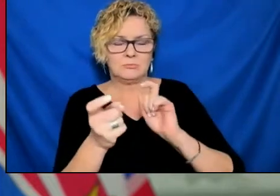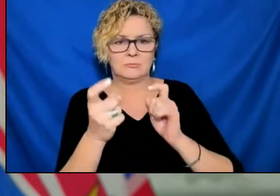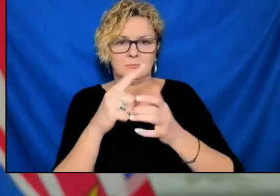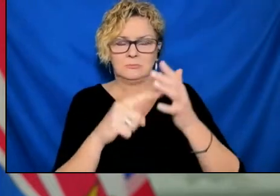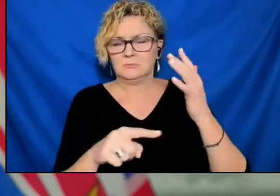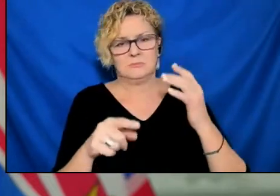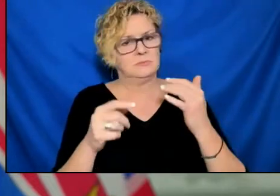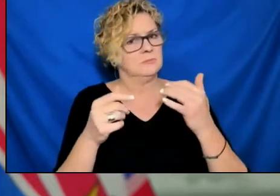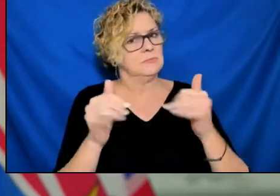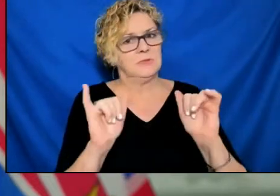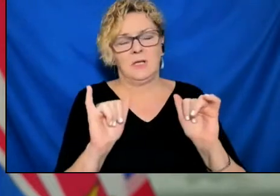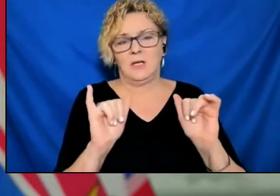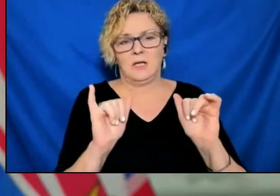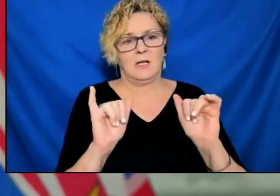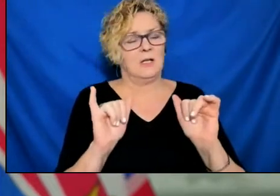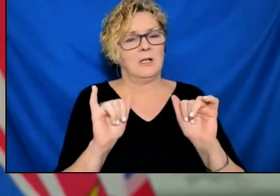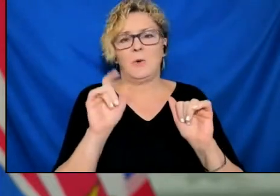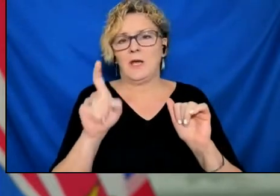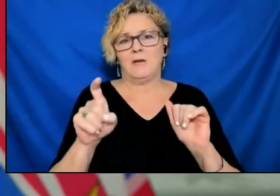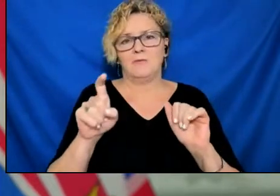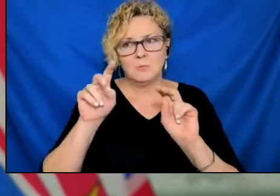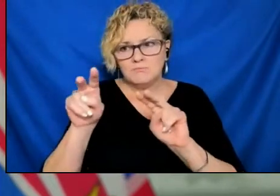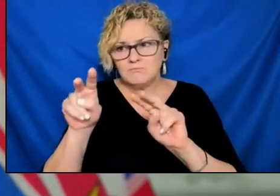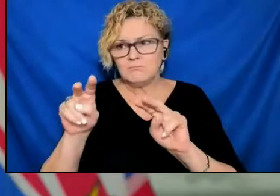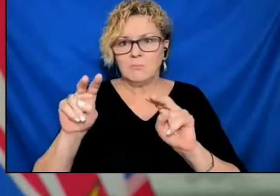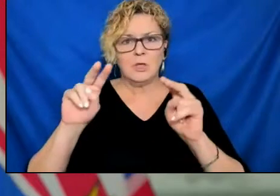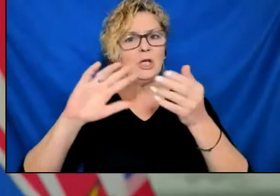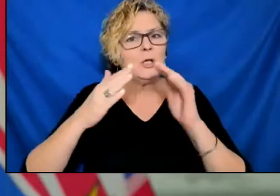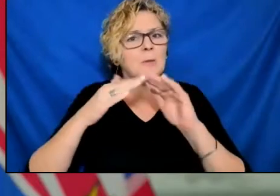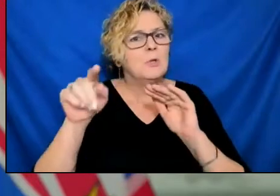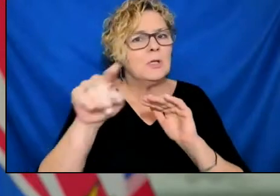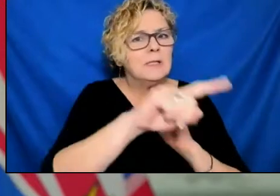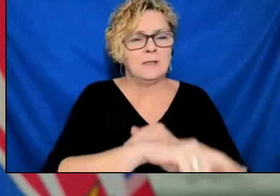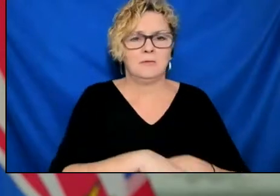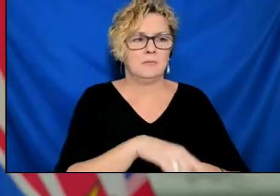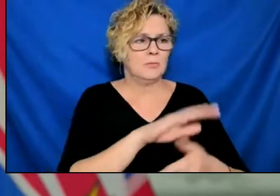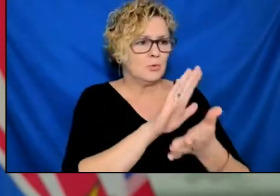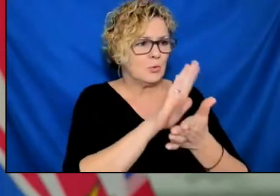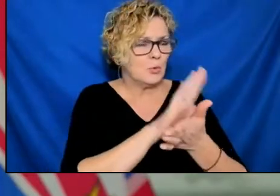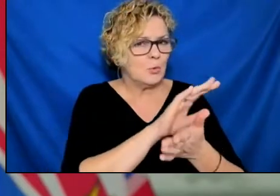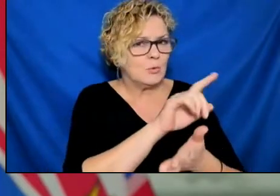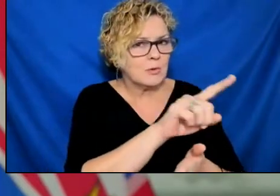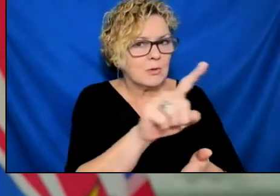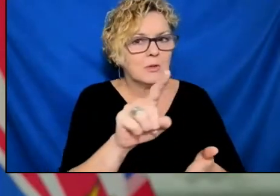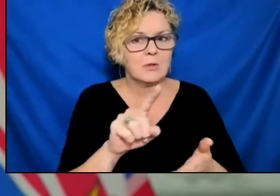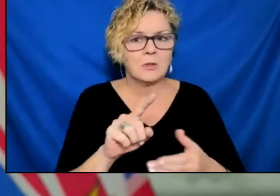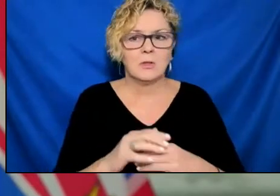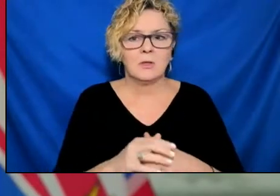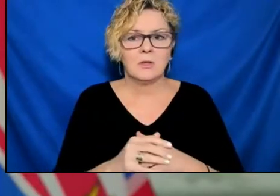act to protect our health care system, our schools, our communities, and all of us.